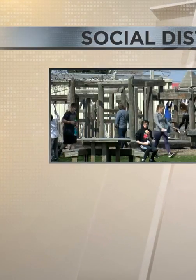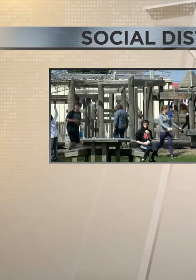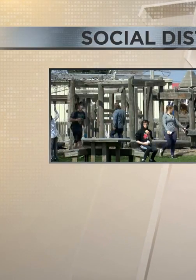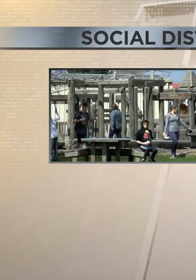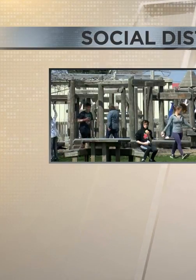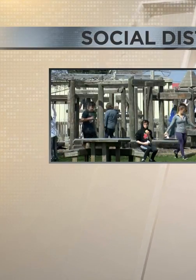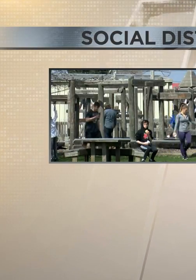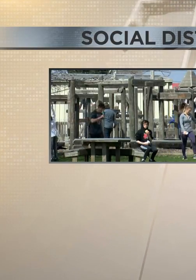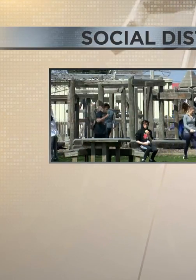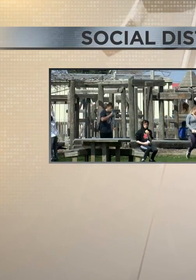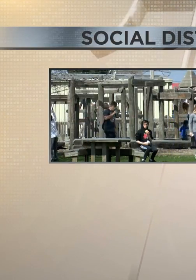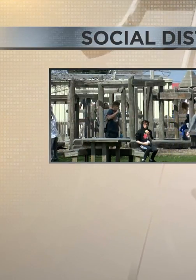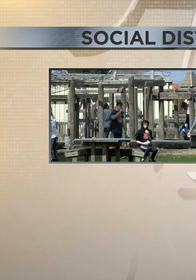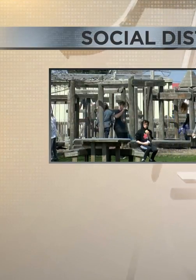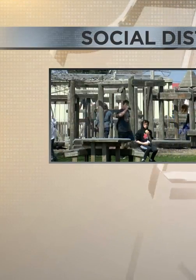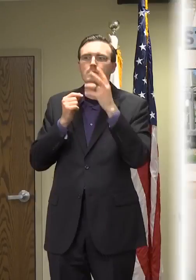ADDRESSED OUR GRADE TODAY. SHE SAYS-- WE NEED TO STAY THE COURSE.